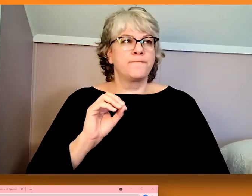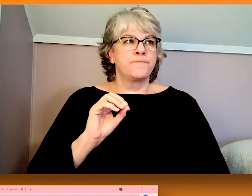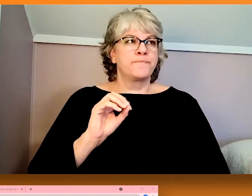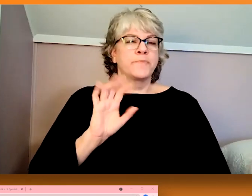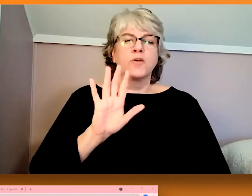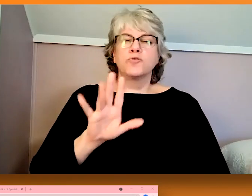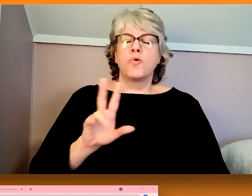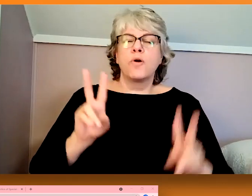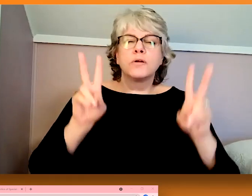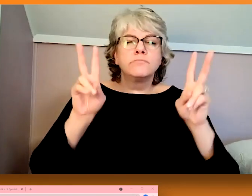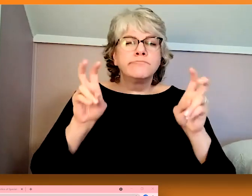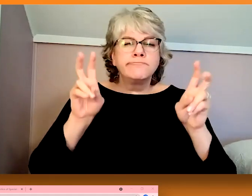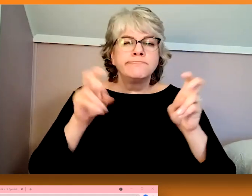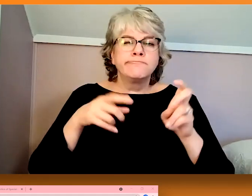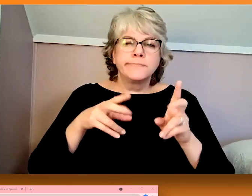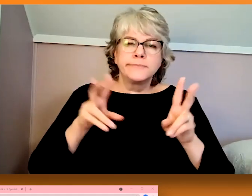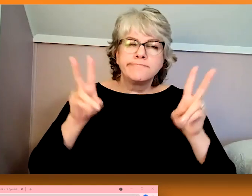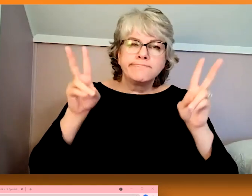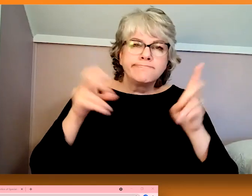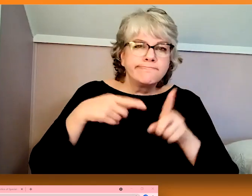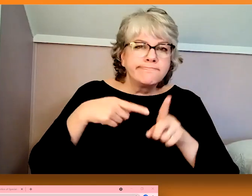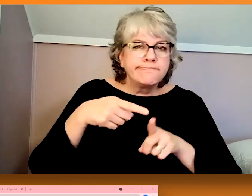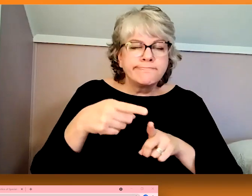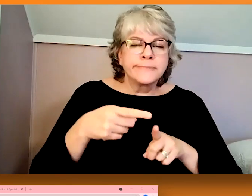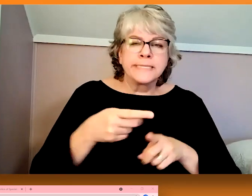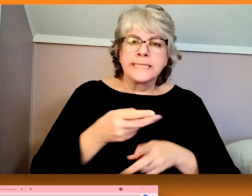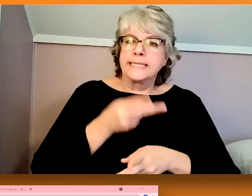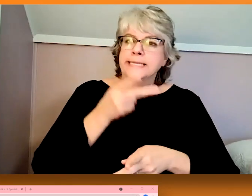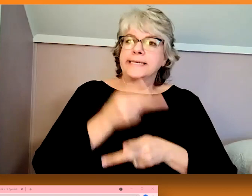pretty narrow unless you want to get